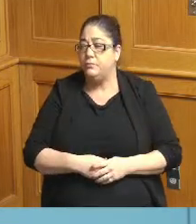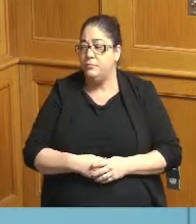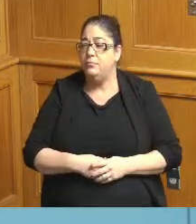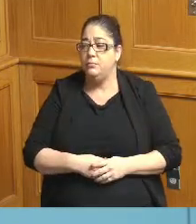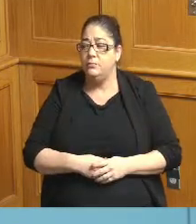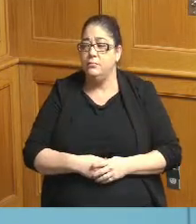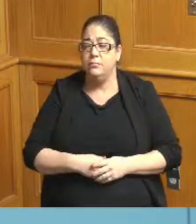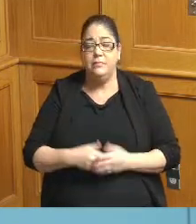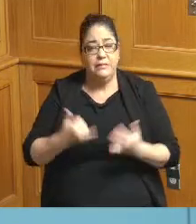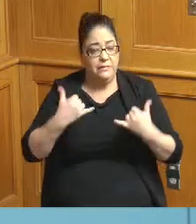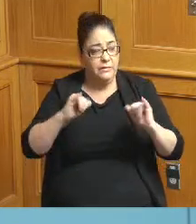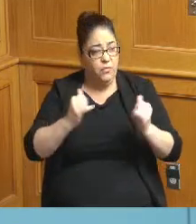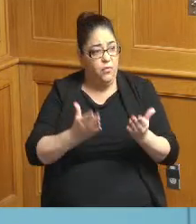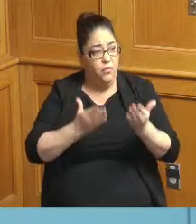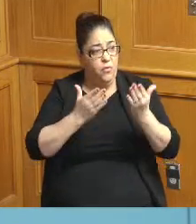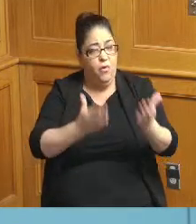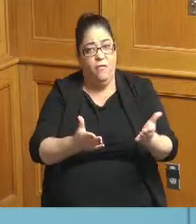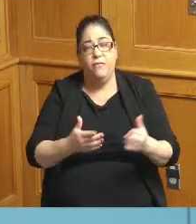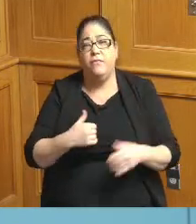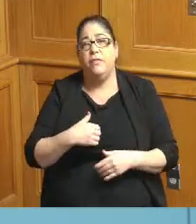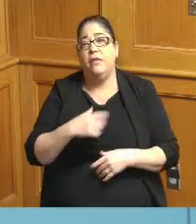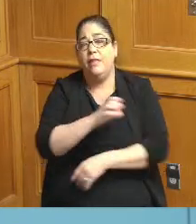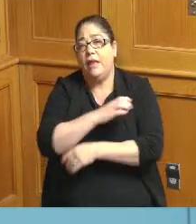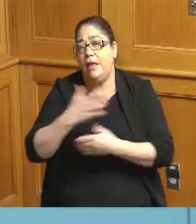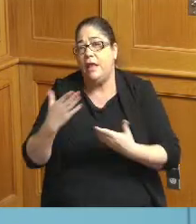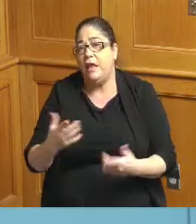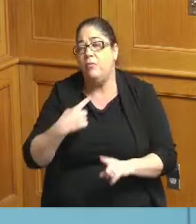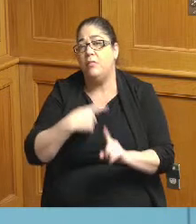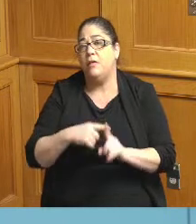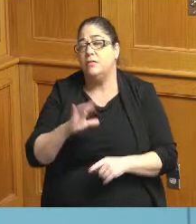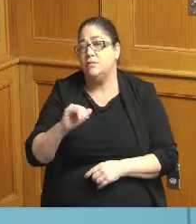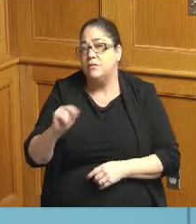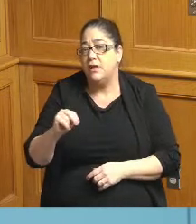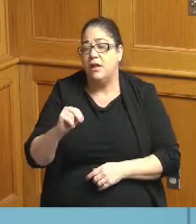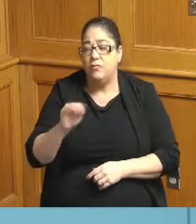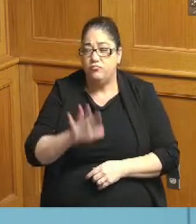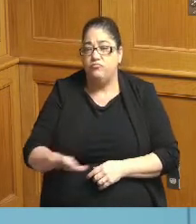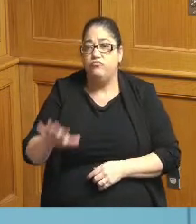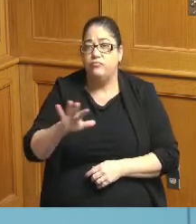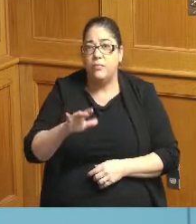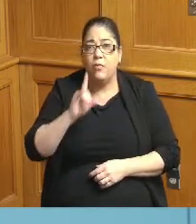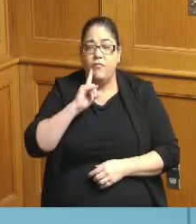Clinic as well as the Cincinnati Health Department offers vaccinations for monkeypox as well